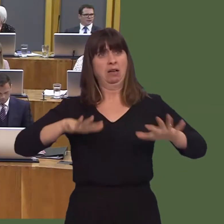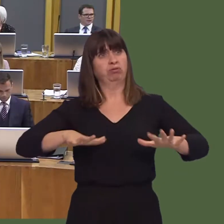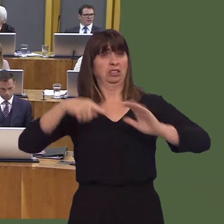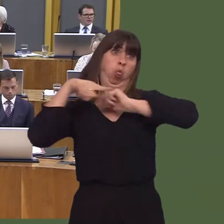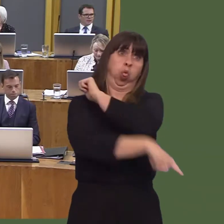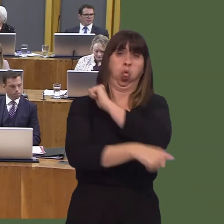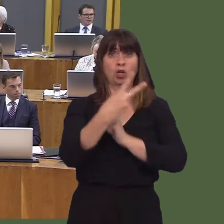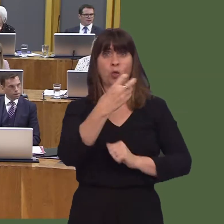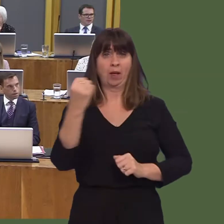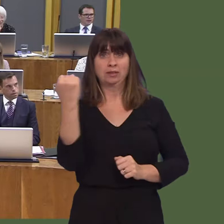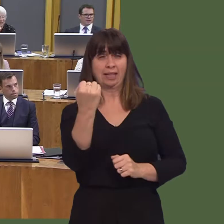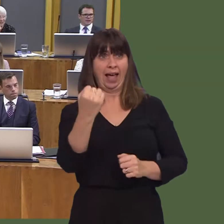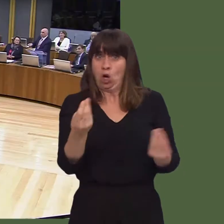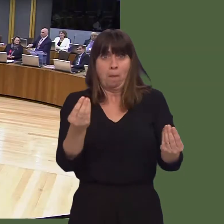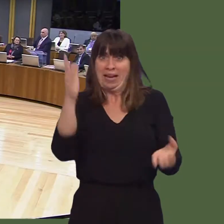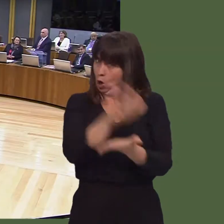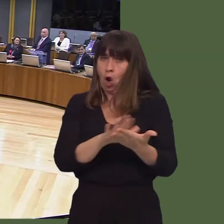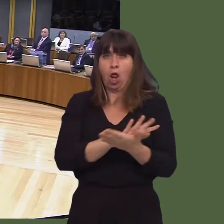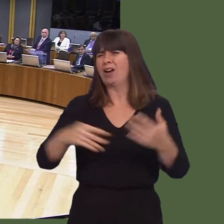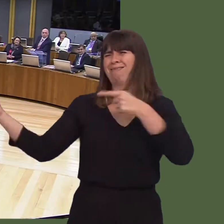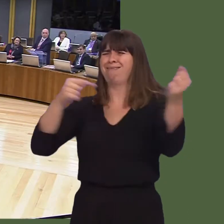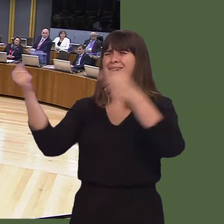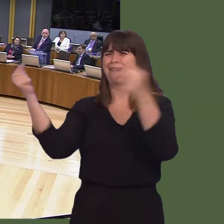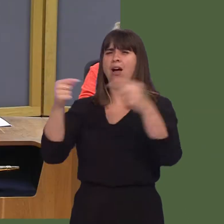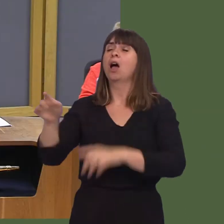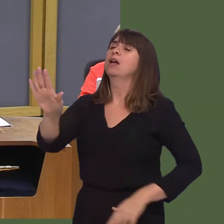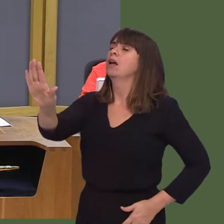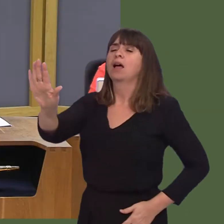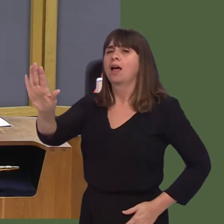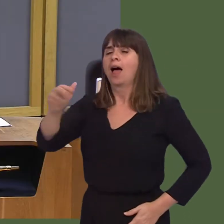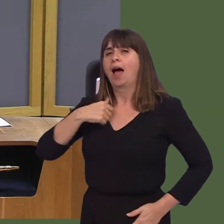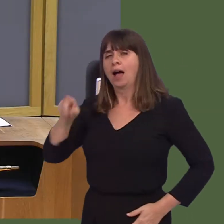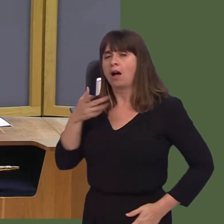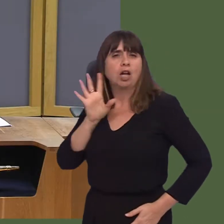Y Llywydd / The Llywydd: I can't hear what the leader of the opposition is now saying.